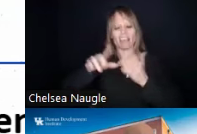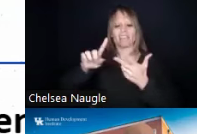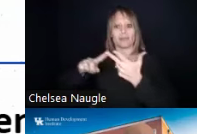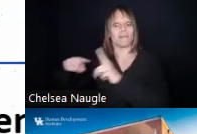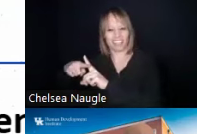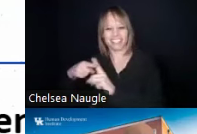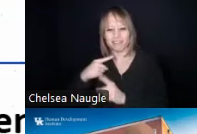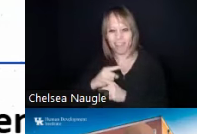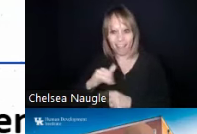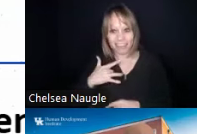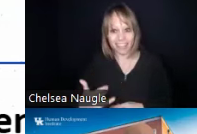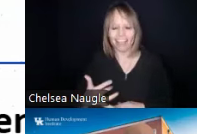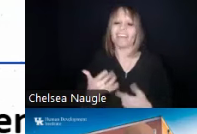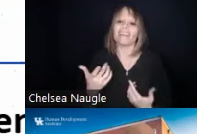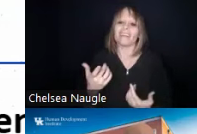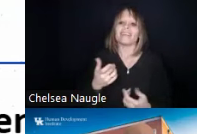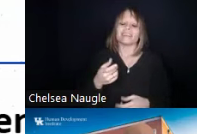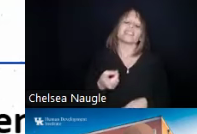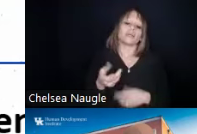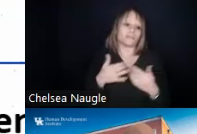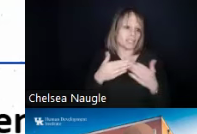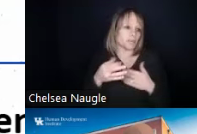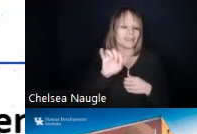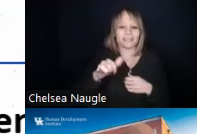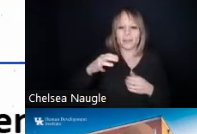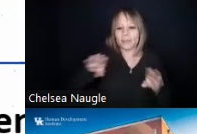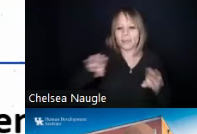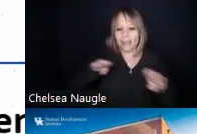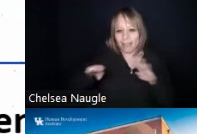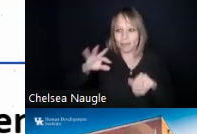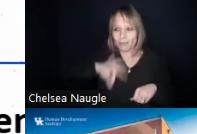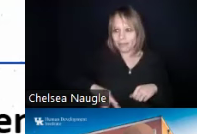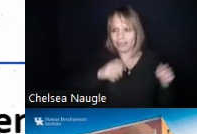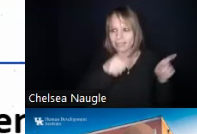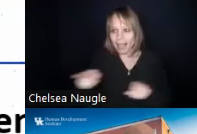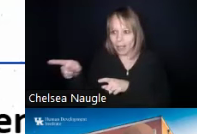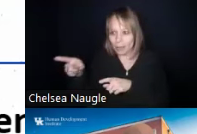behavioral benefits. Uh, there's some things that come along with that too that may help with school work and